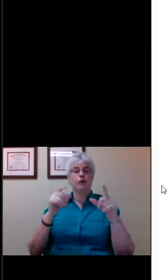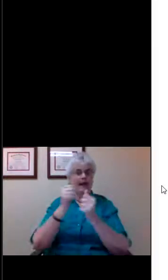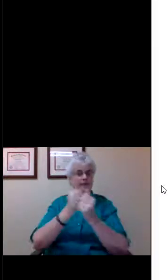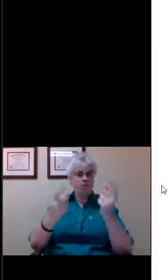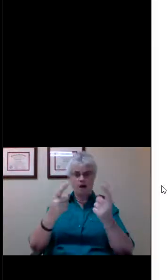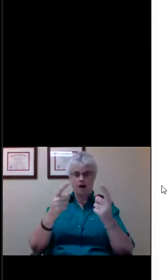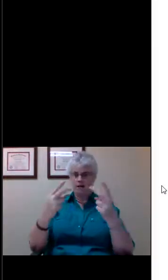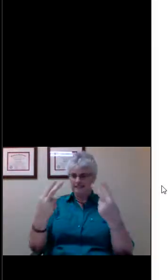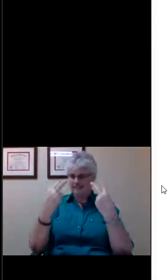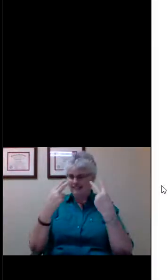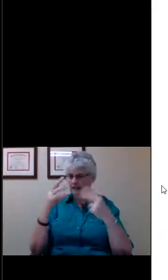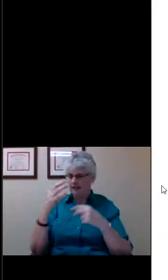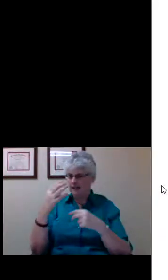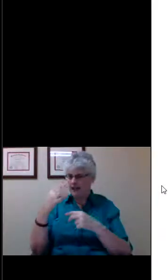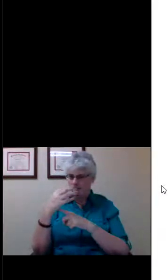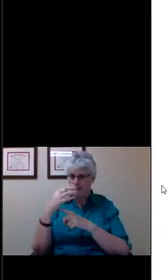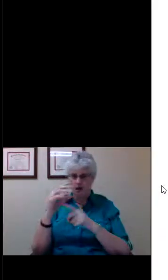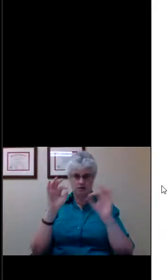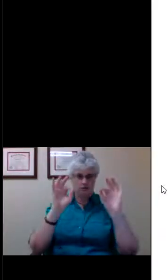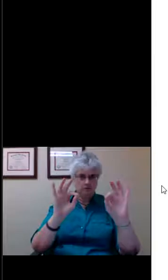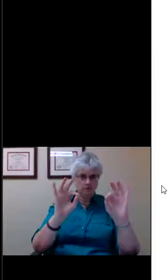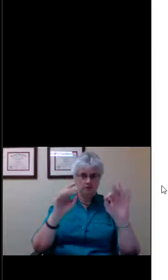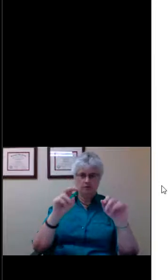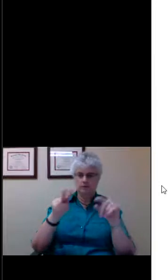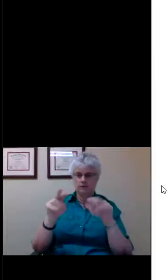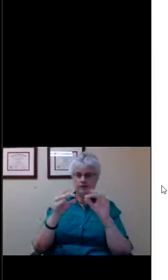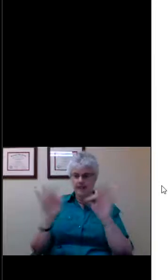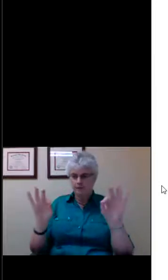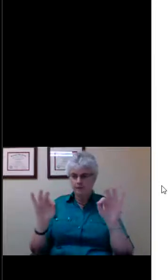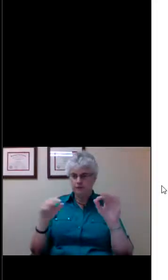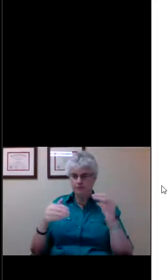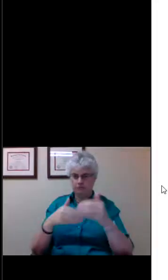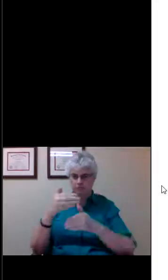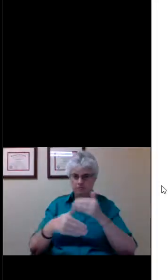so everyone- could everybody can see me okay now? Everybody can see me and they